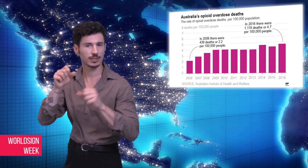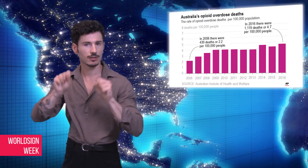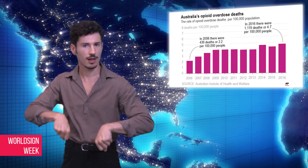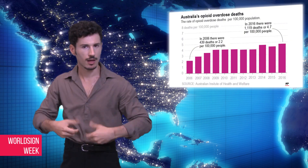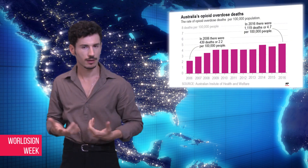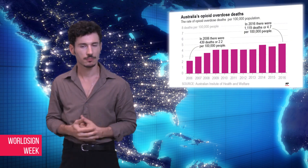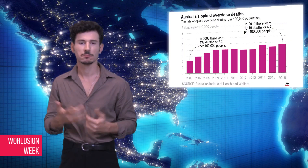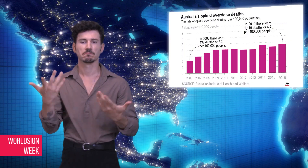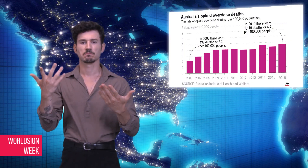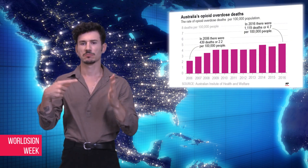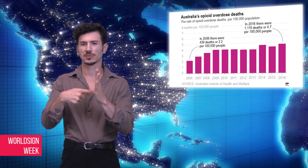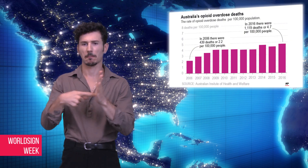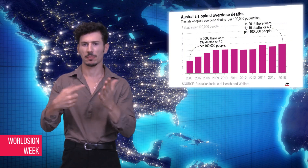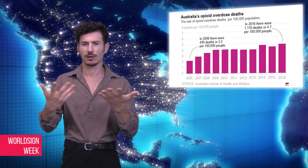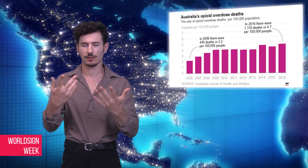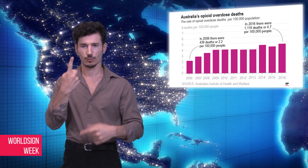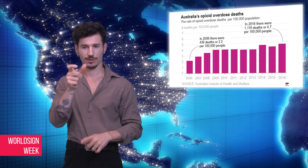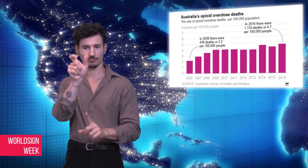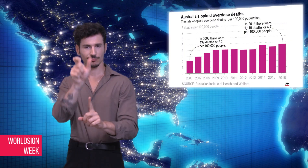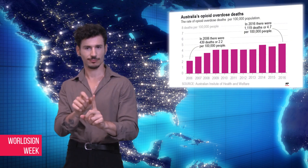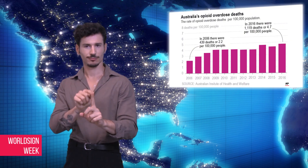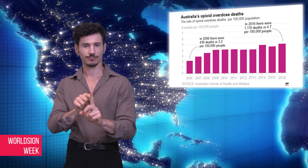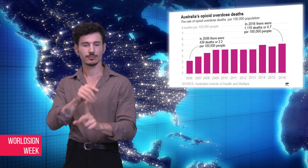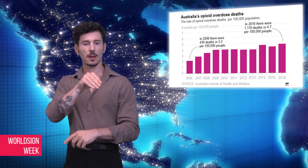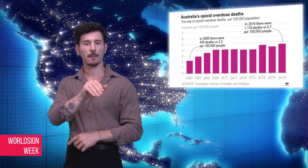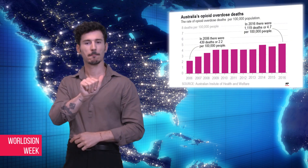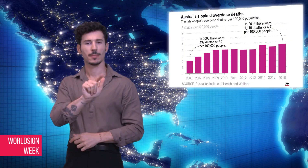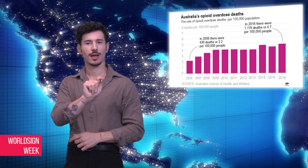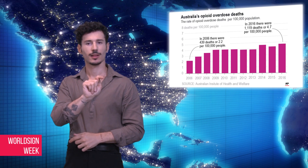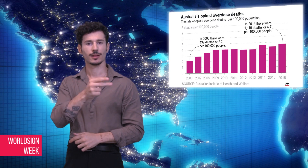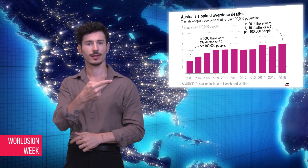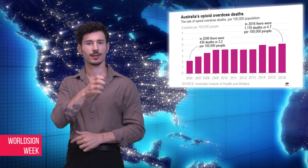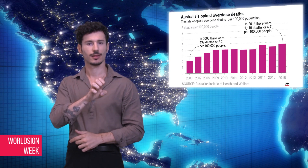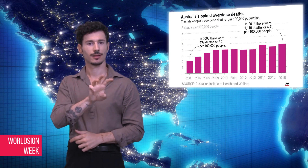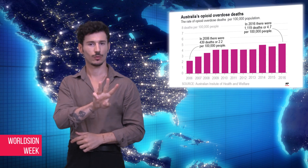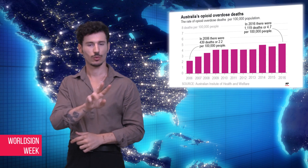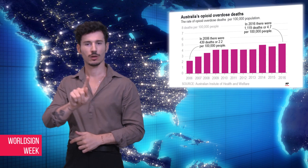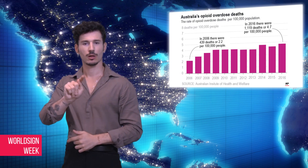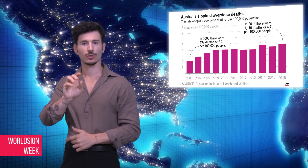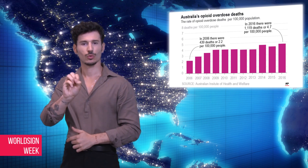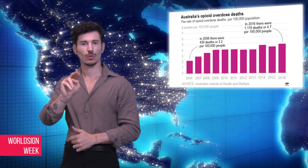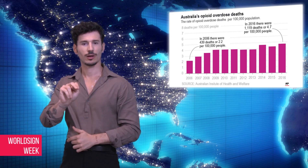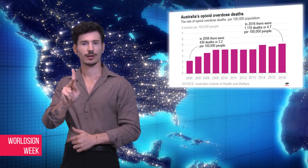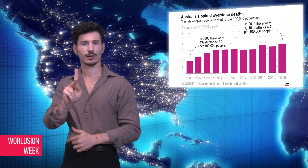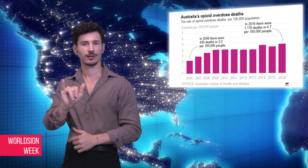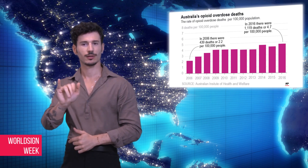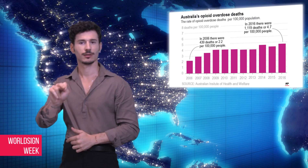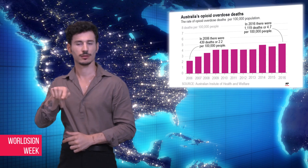For example, Matthew Tonkin died of a drug overdose.